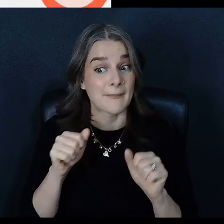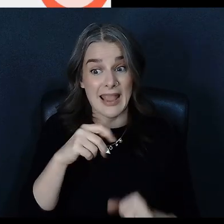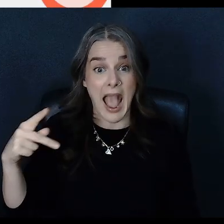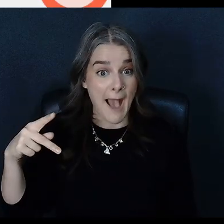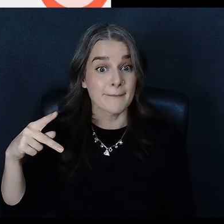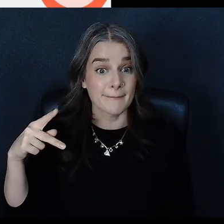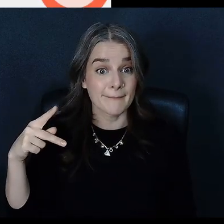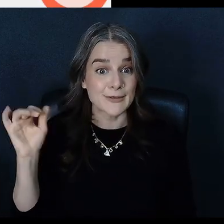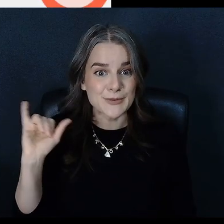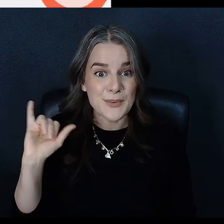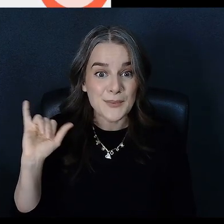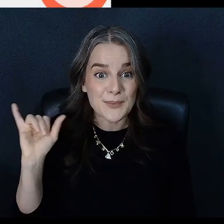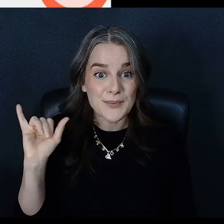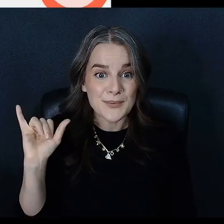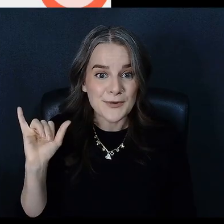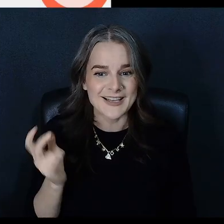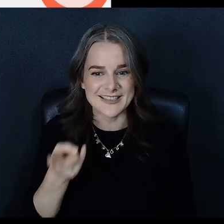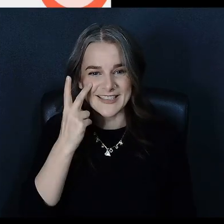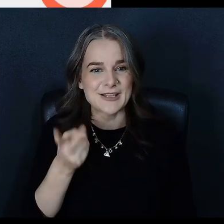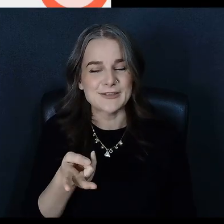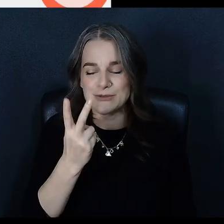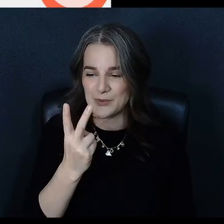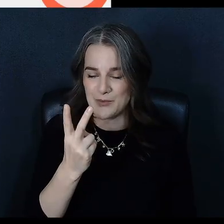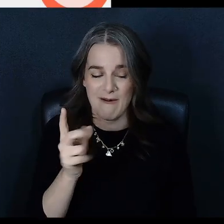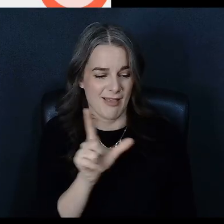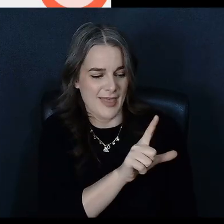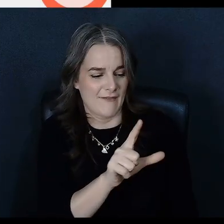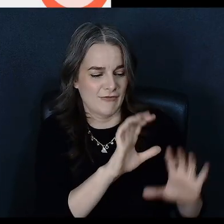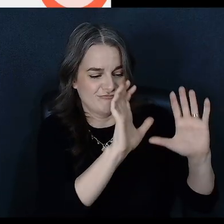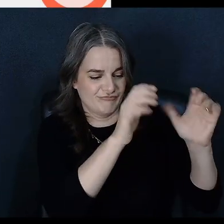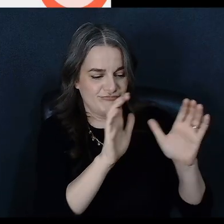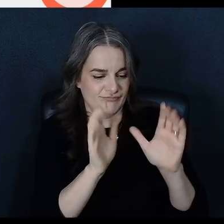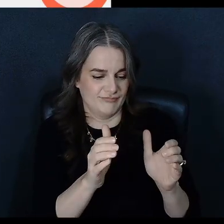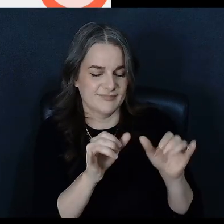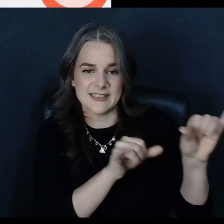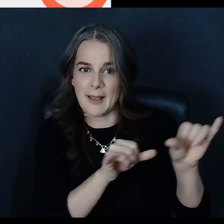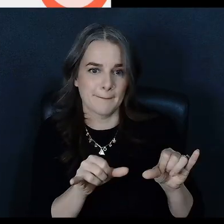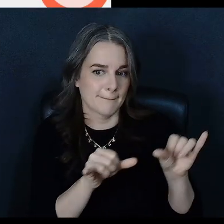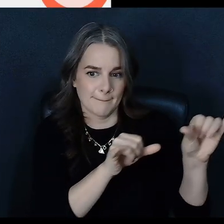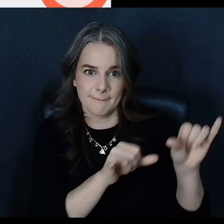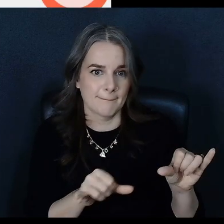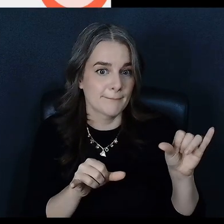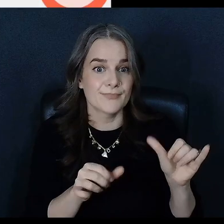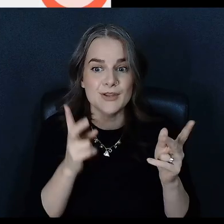So the two on the left are grouped together. They are the same, where you see groupings of letters.